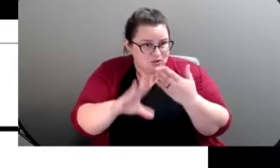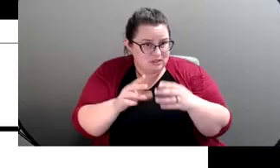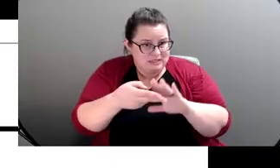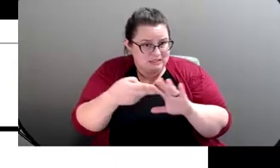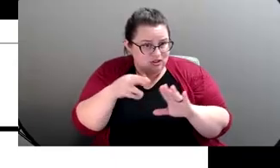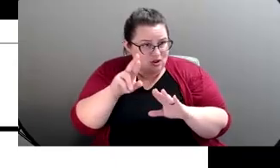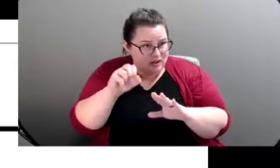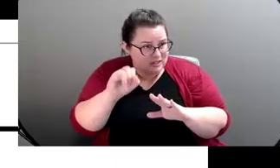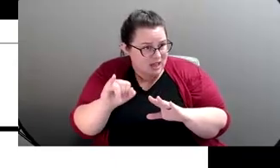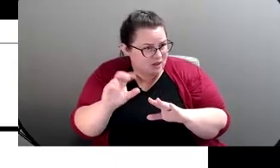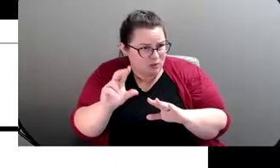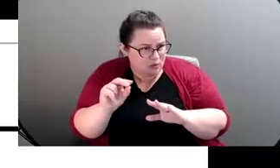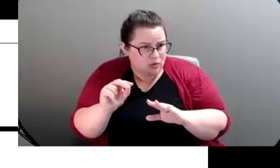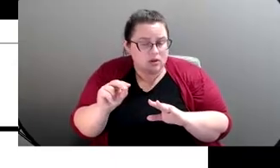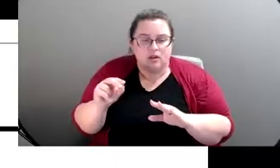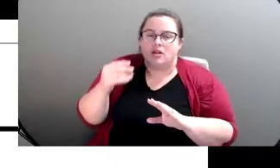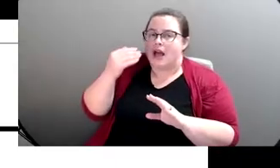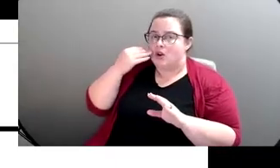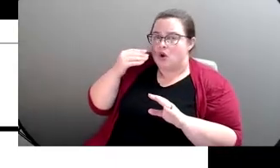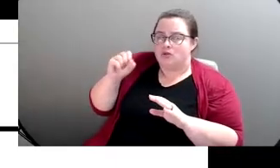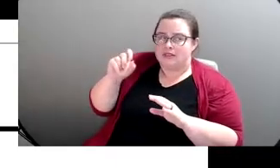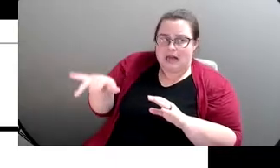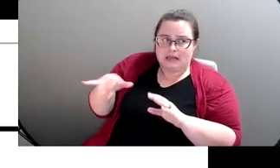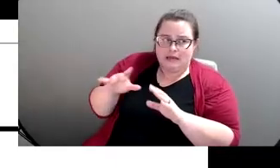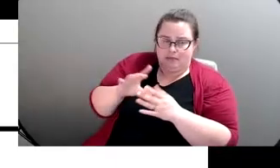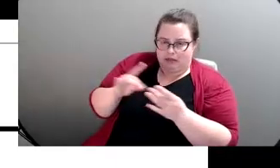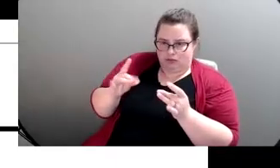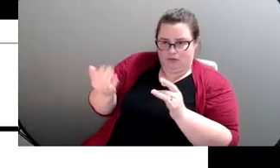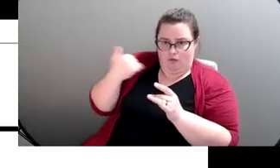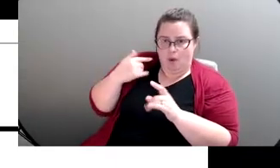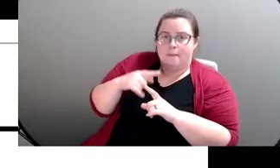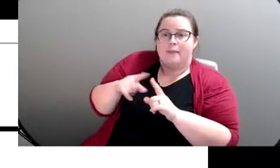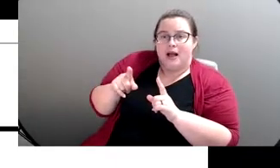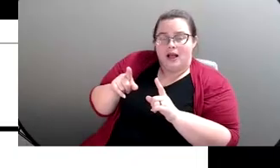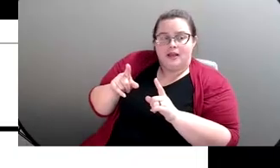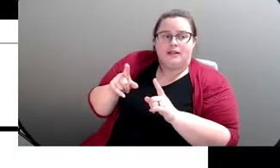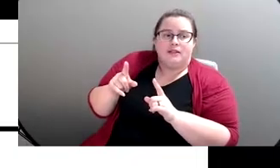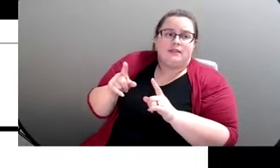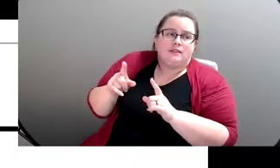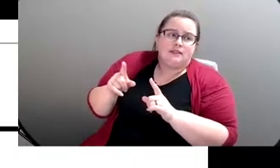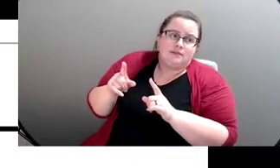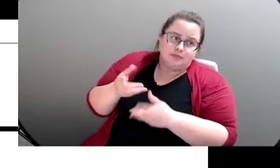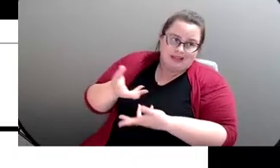So, I know Sally had mentioned this earlier as well too. It's interaction.